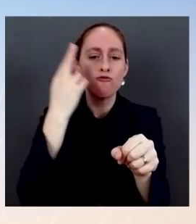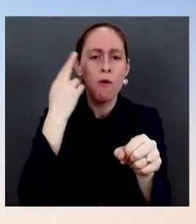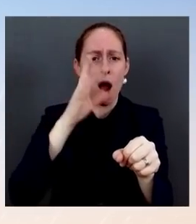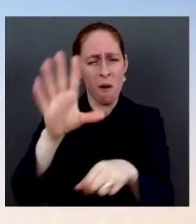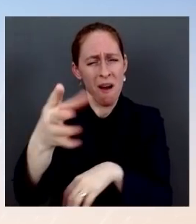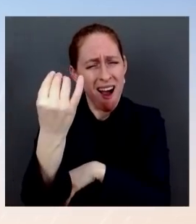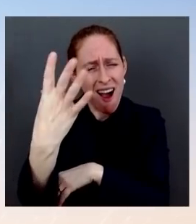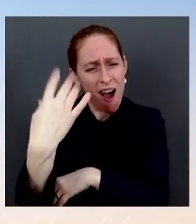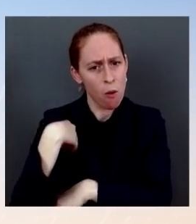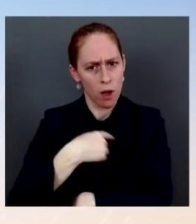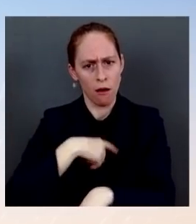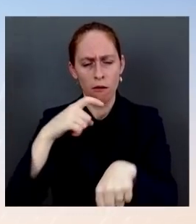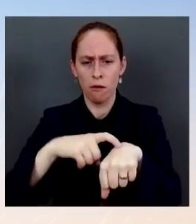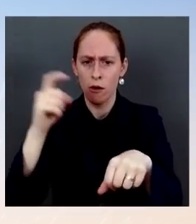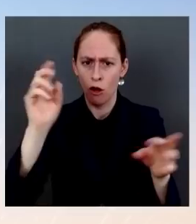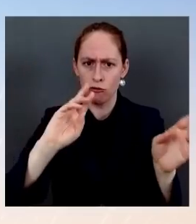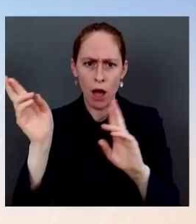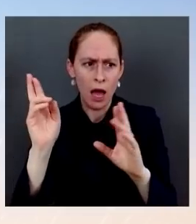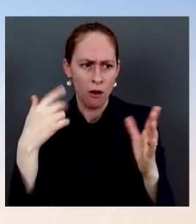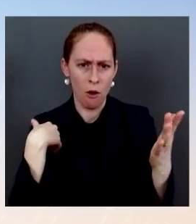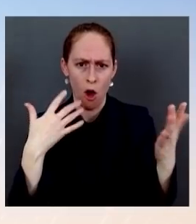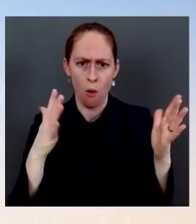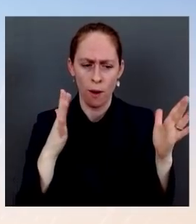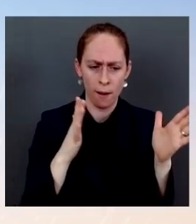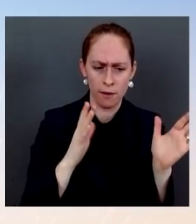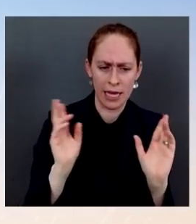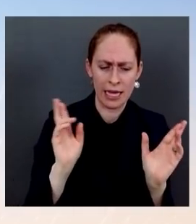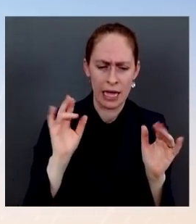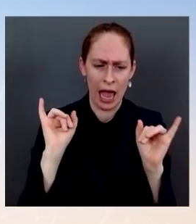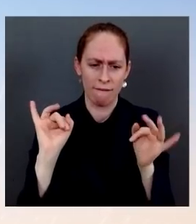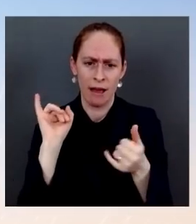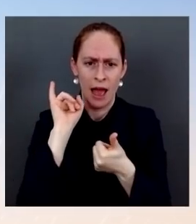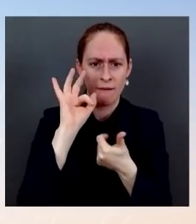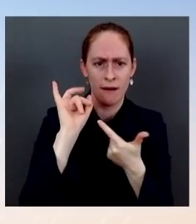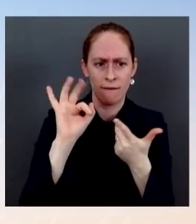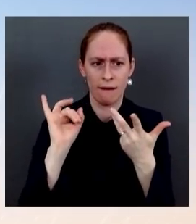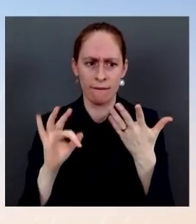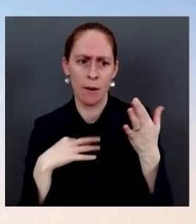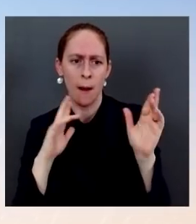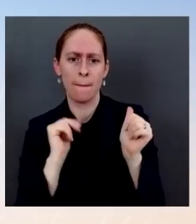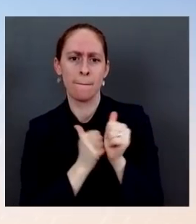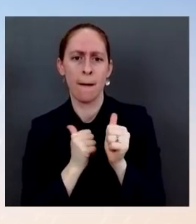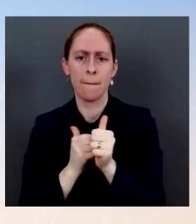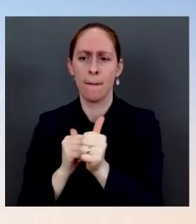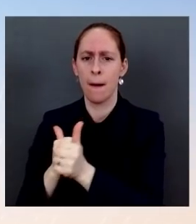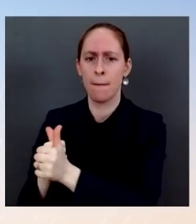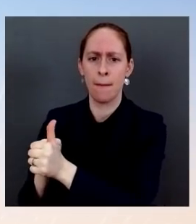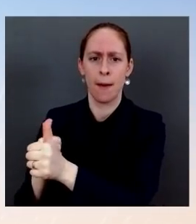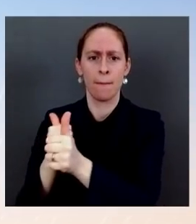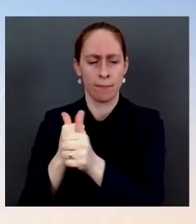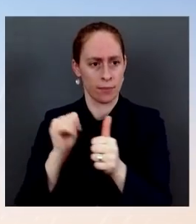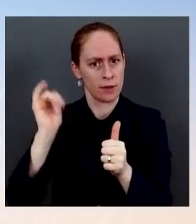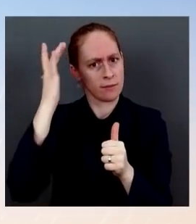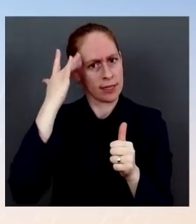that's why we have had ample mask supply, and why we have worked to ramp up aggressively our testing over the past few months. The Press: Okay.